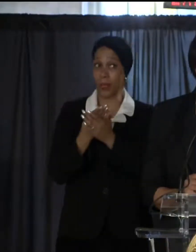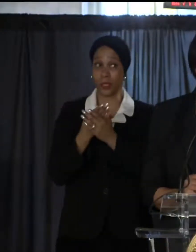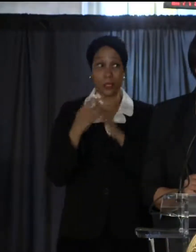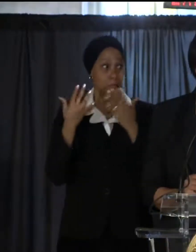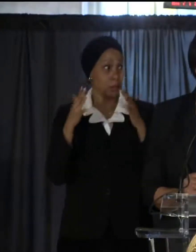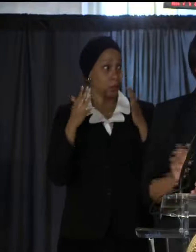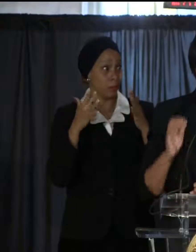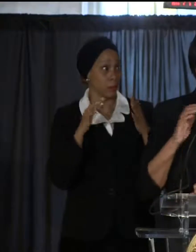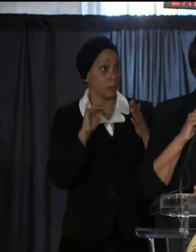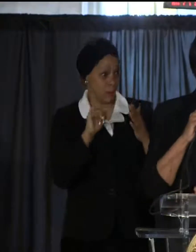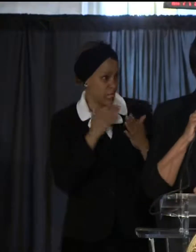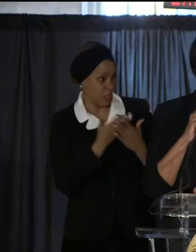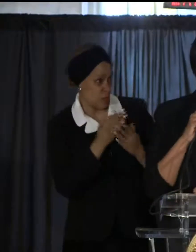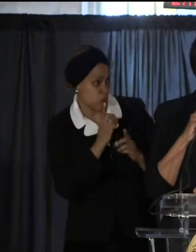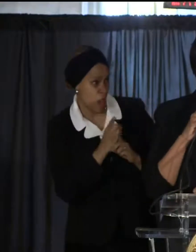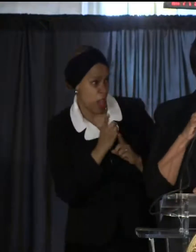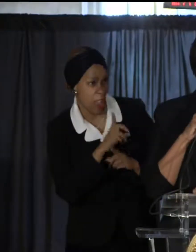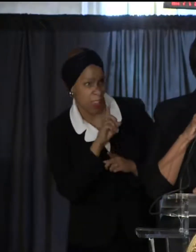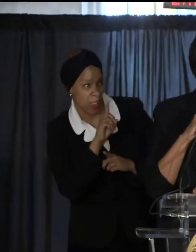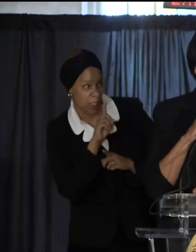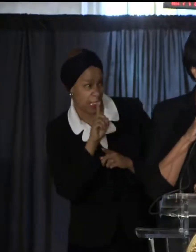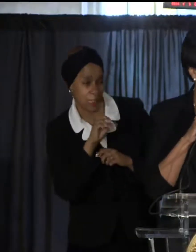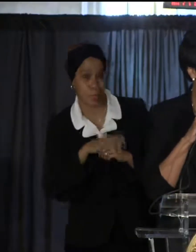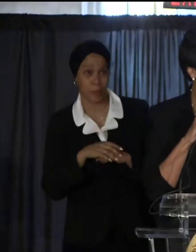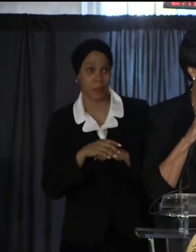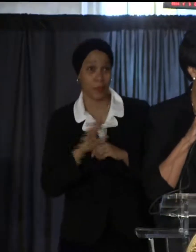THAT'S GOOD, RIGHT? BUT YOU KNOW WHAT IS EVEN